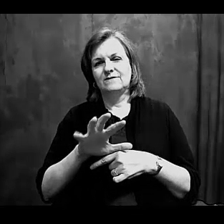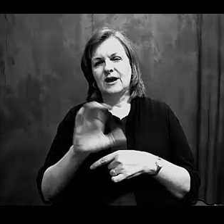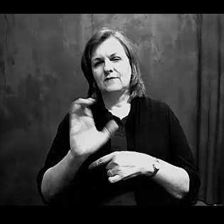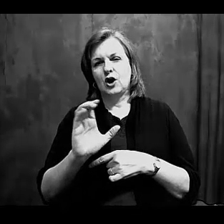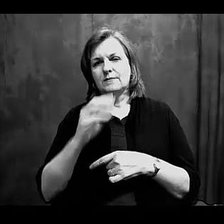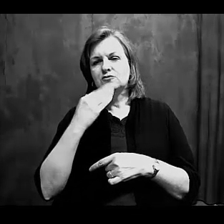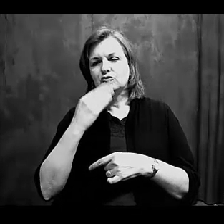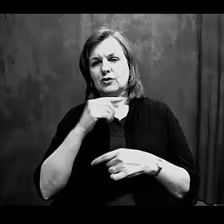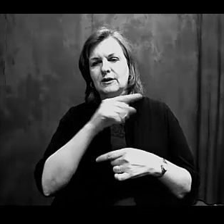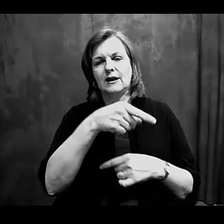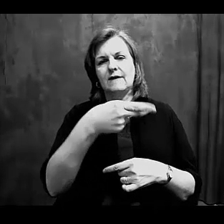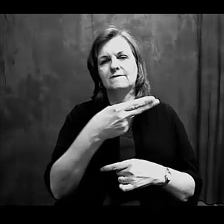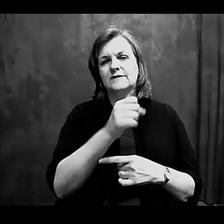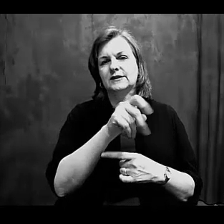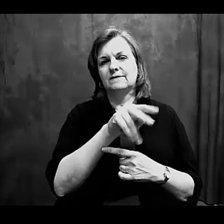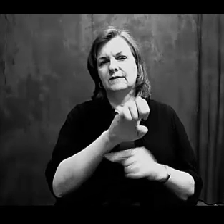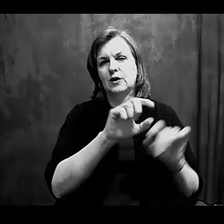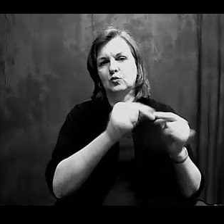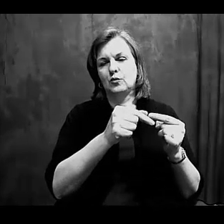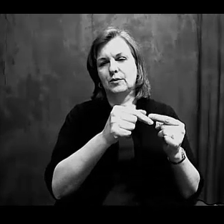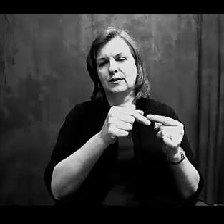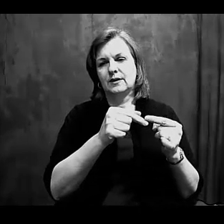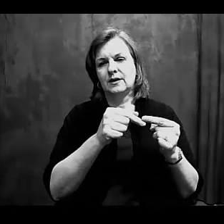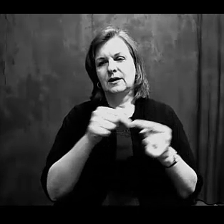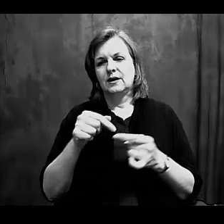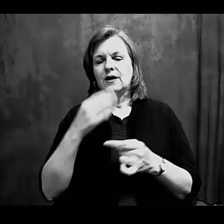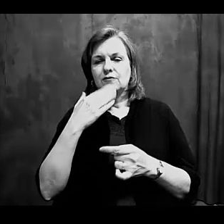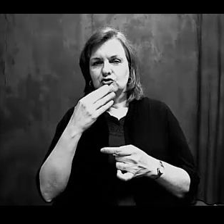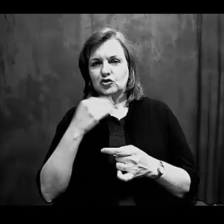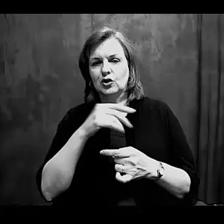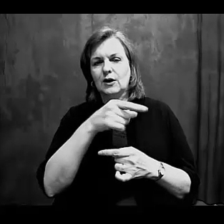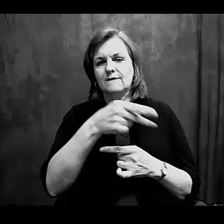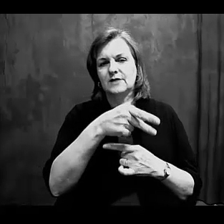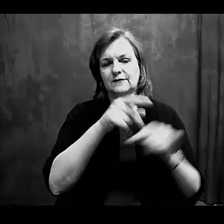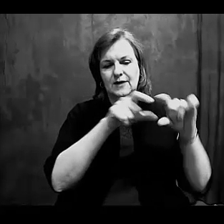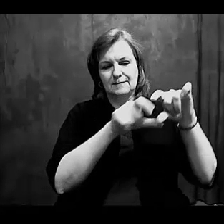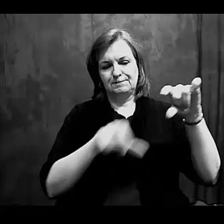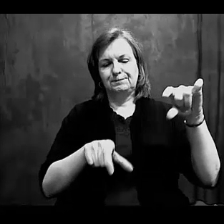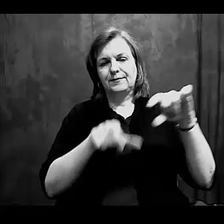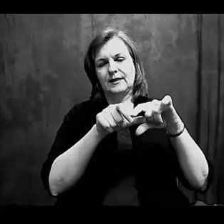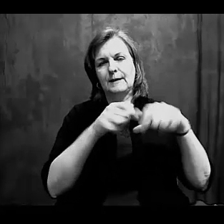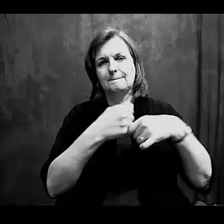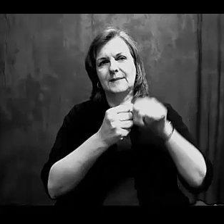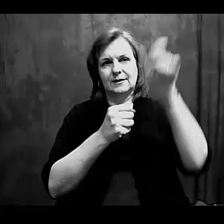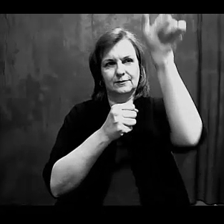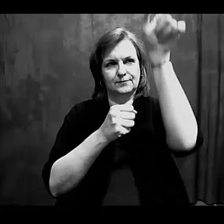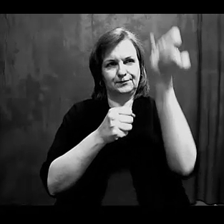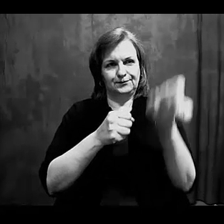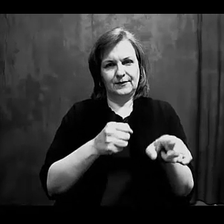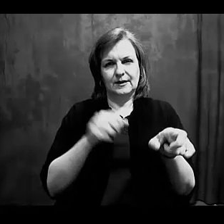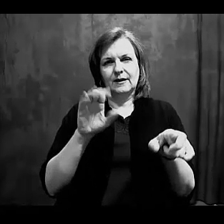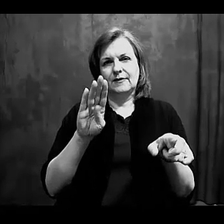we look at the sugar and phosphate as being part of the backbone and then the nitrogenous base hangs off of that